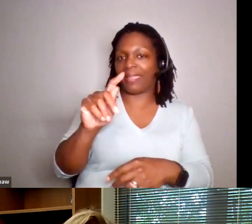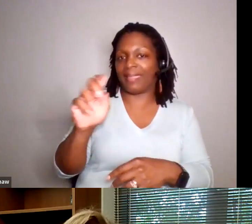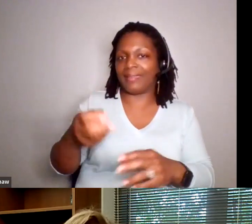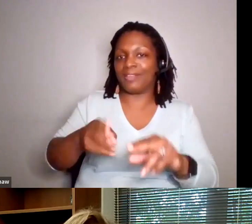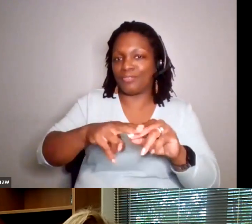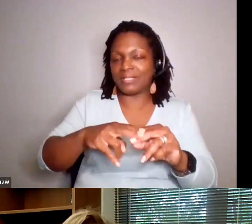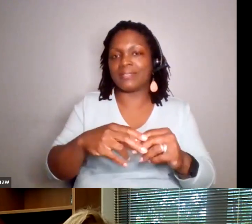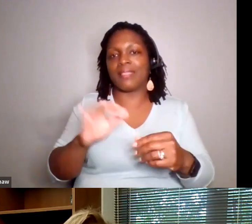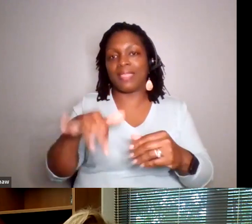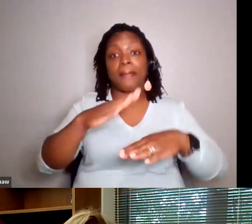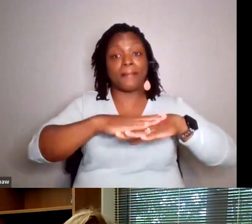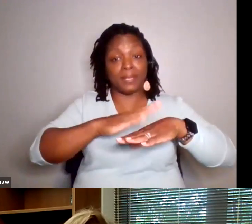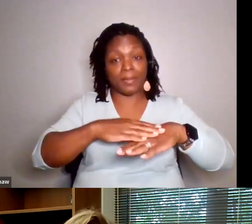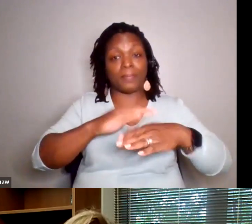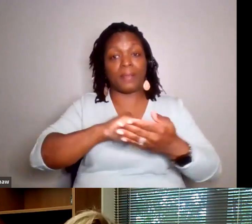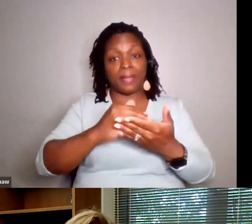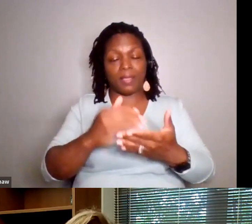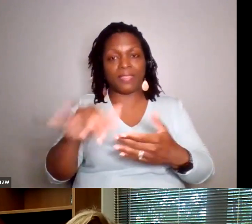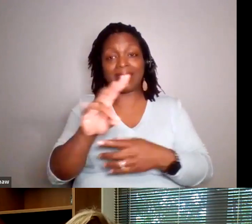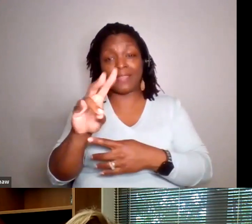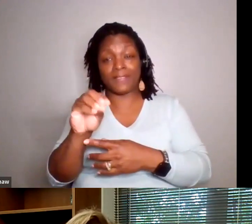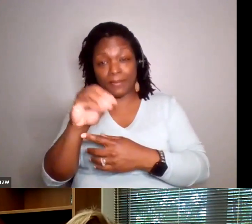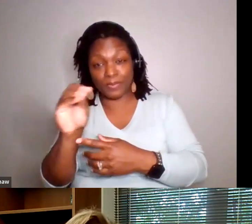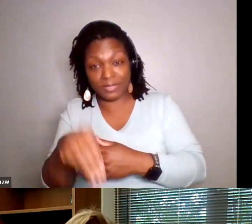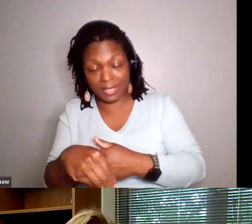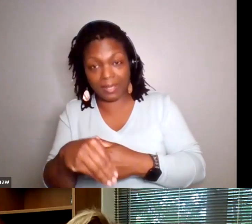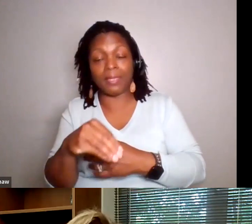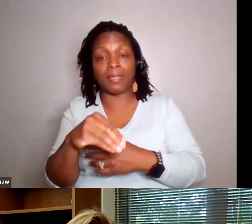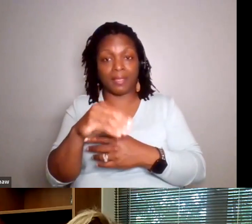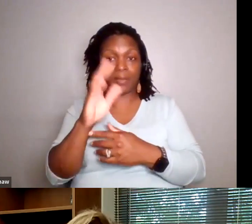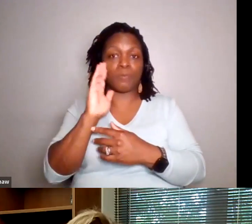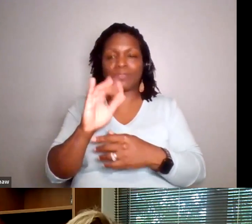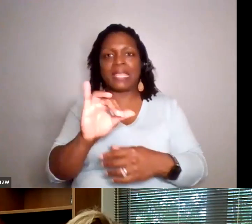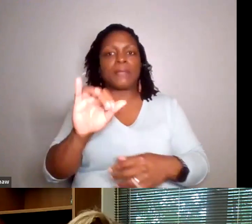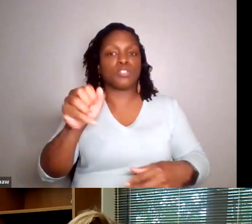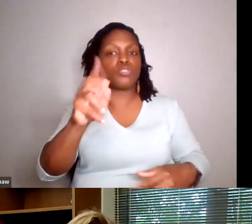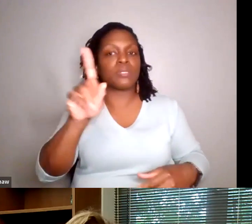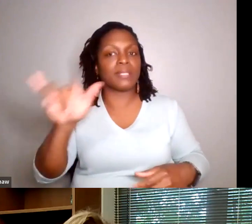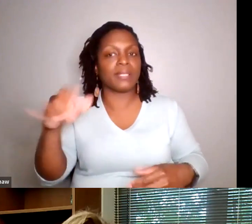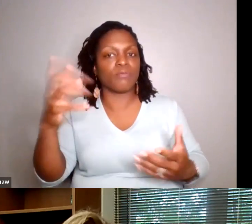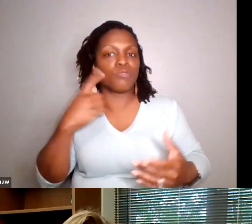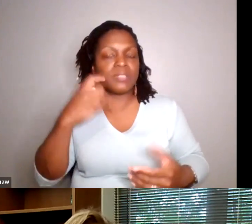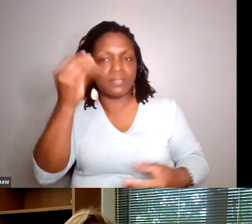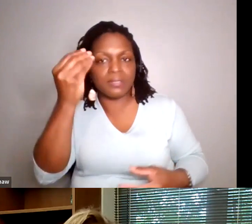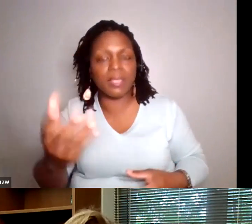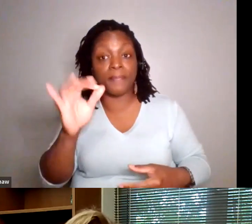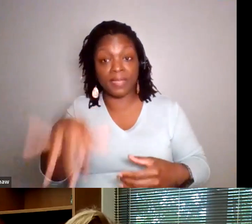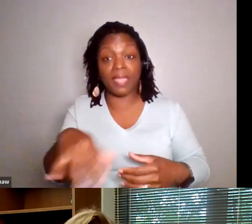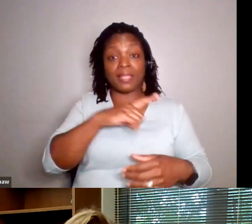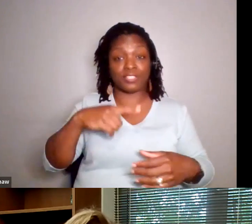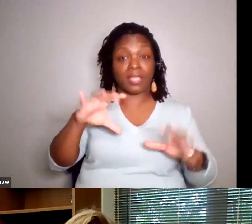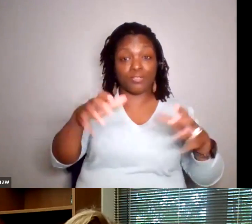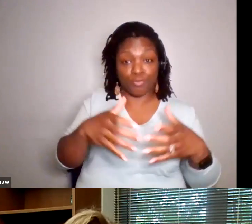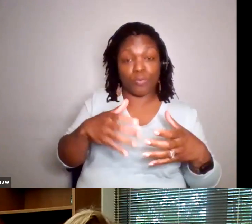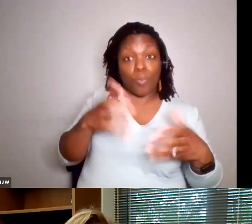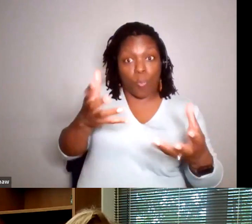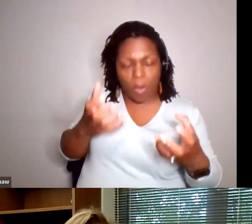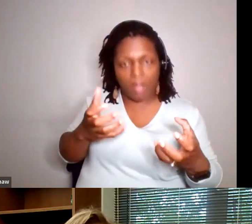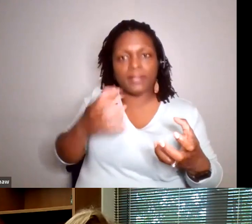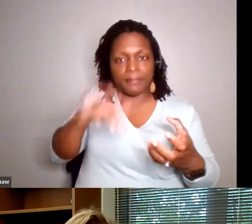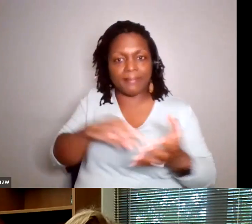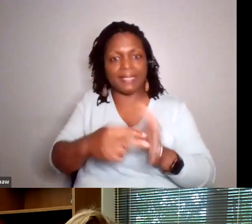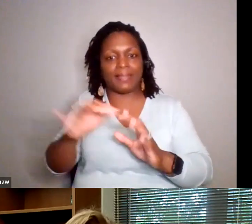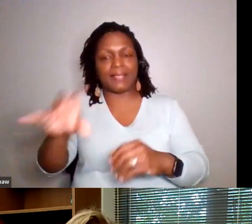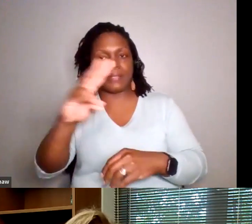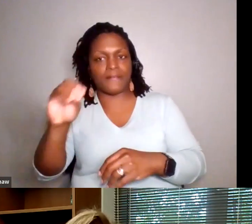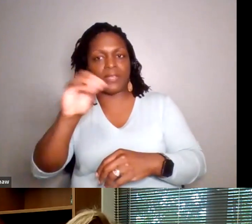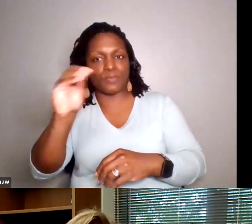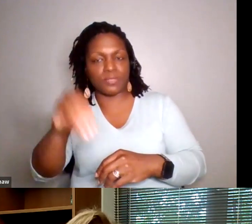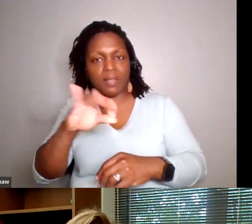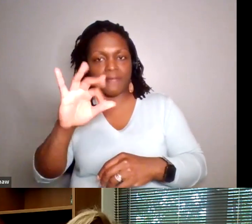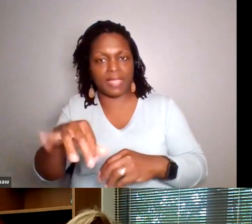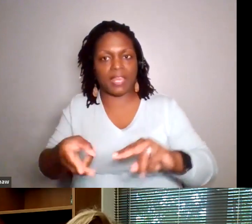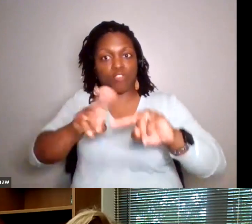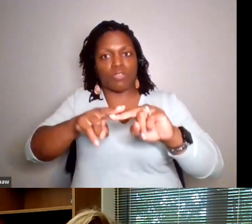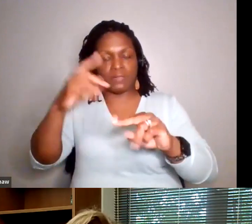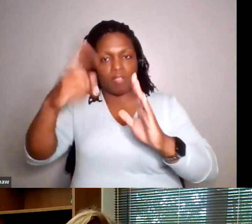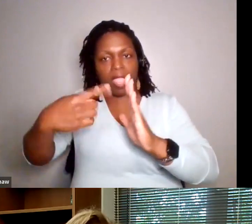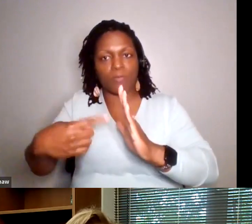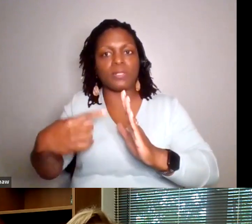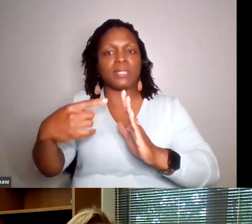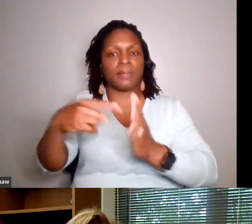70% like Julie said, and in order, to meet the spirit of what the legislators wanted to have happened. 70% of those rate increases will need to go to the workers and they can go in non wage formats.